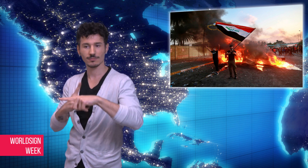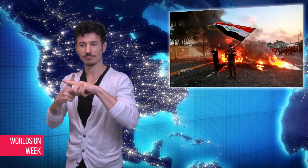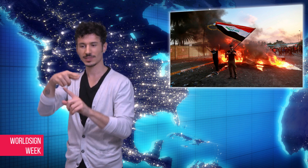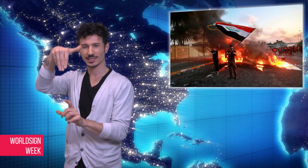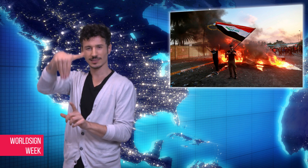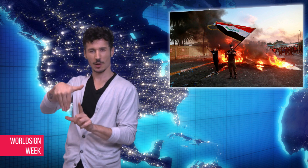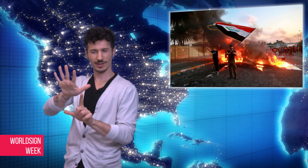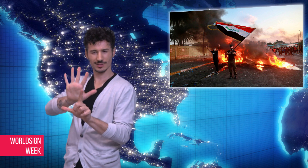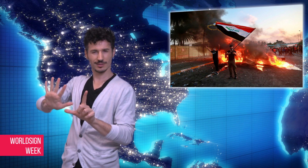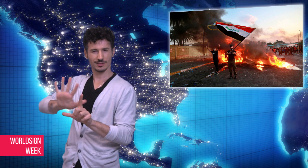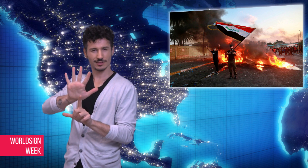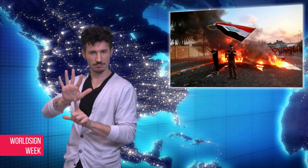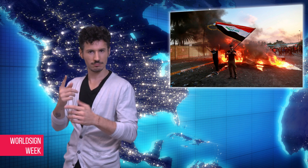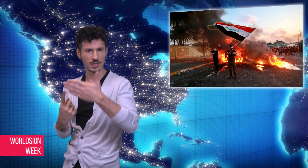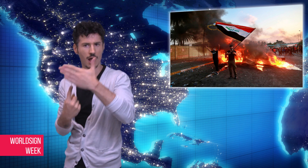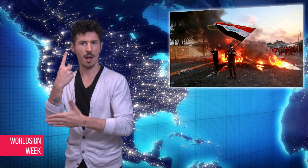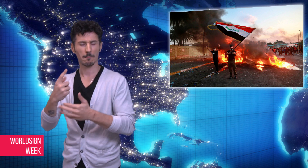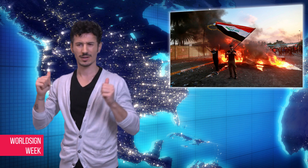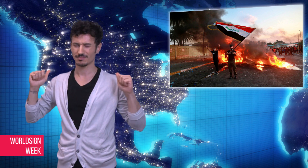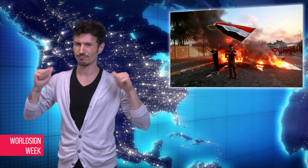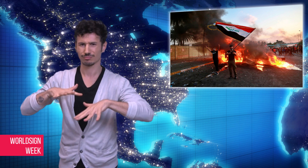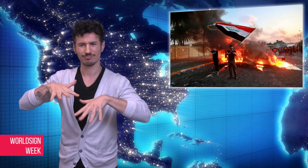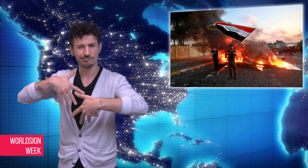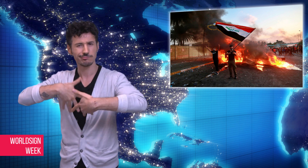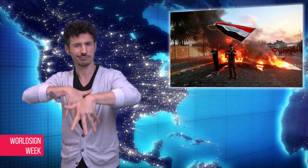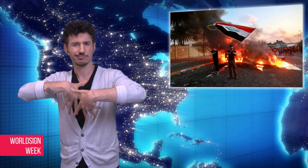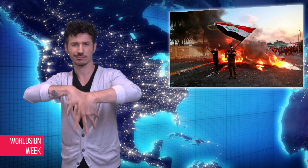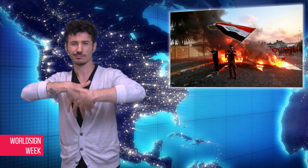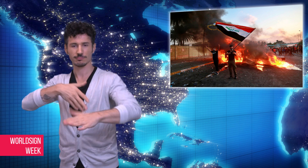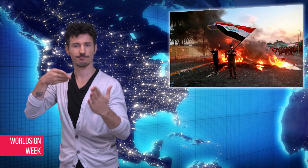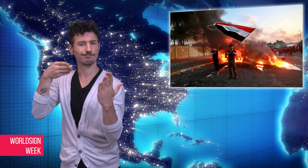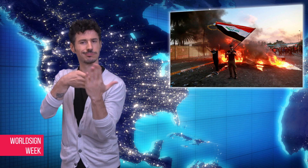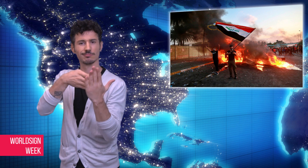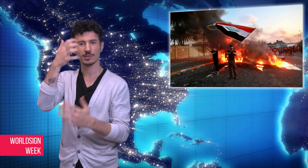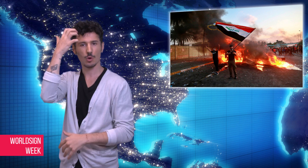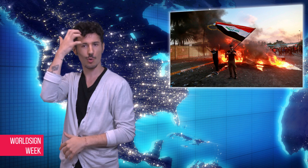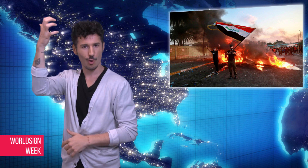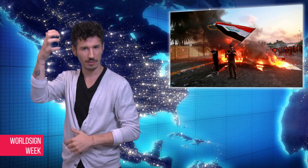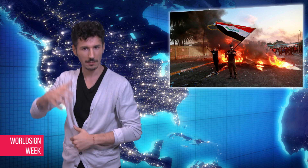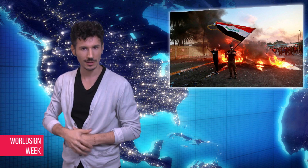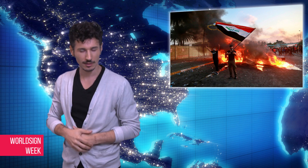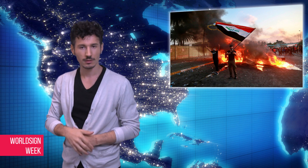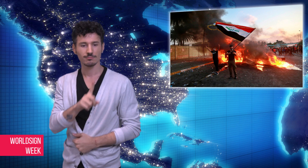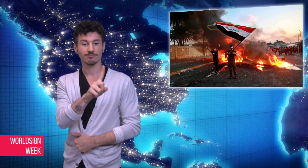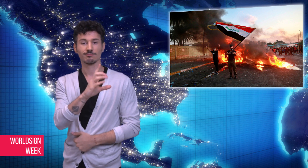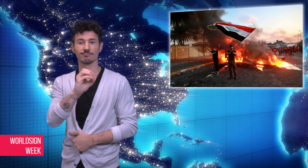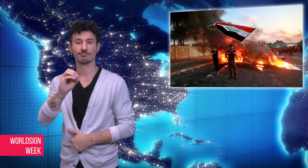protests erupted in Baghdad and other southern cities in Iraq.